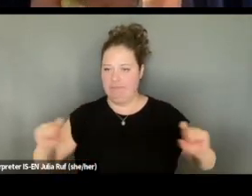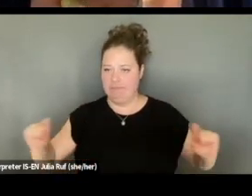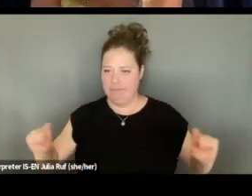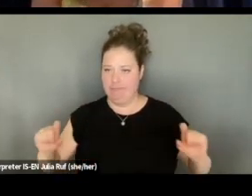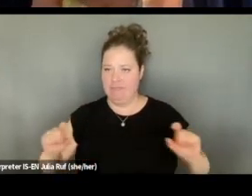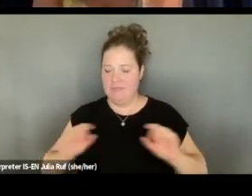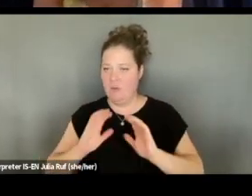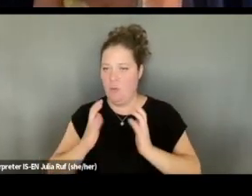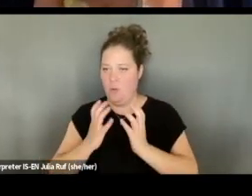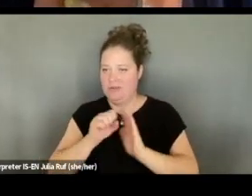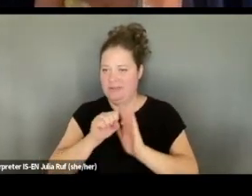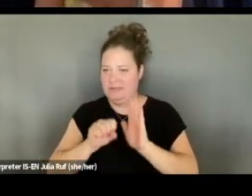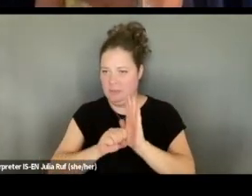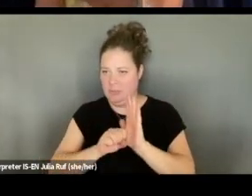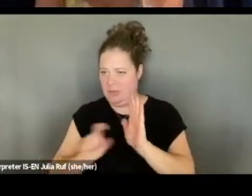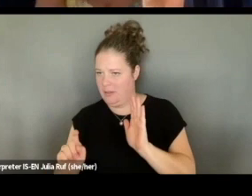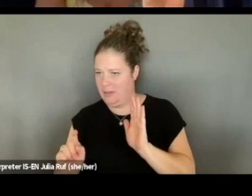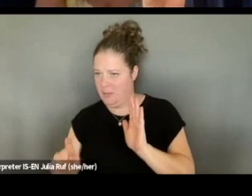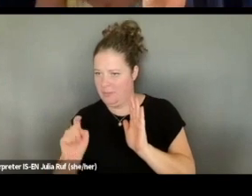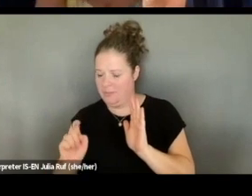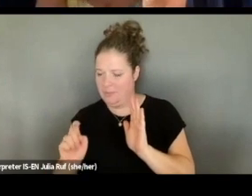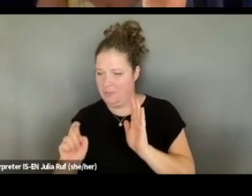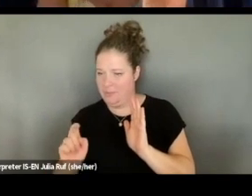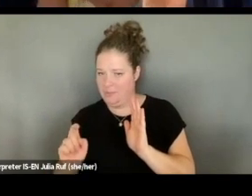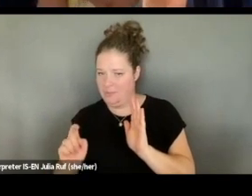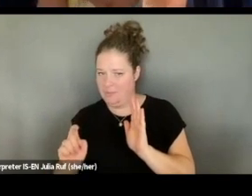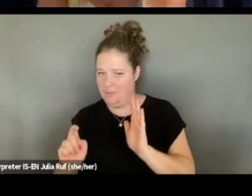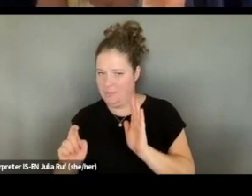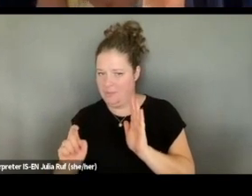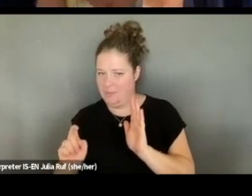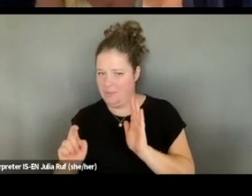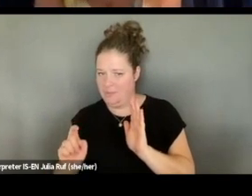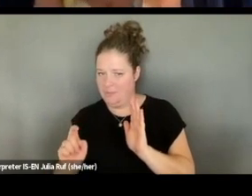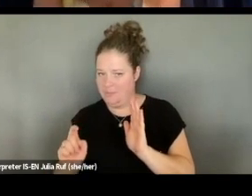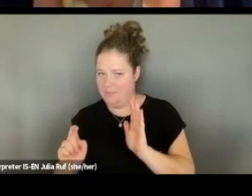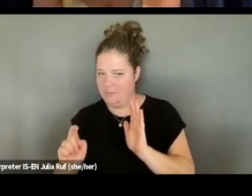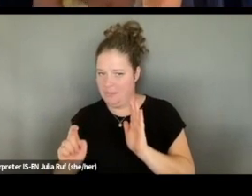and this is rather new, the new feature. So, you should click on the